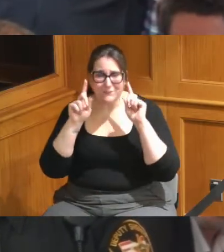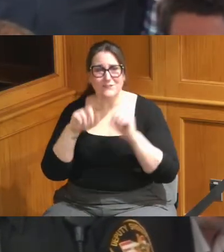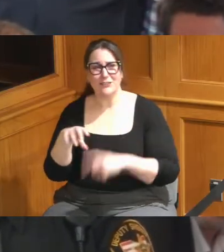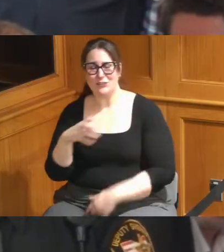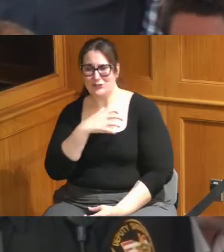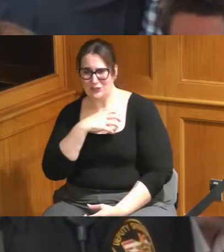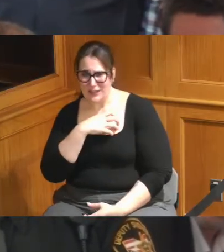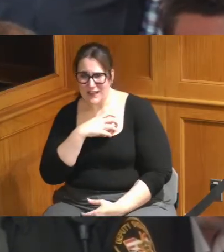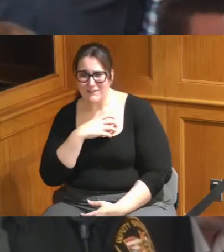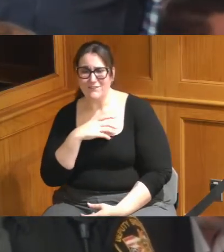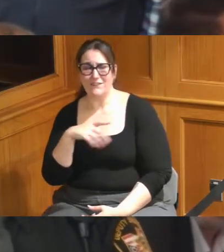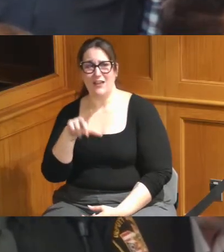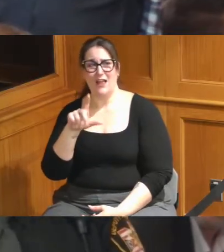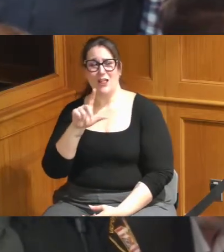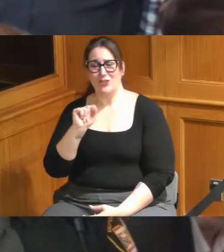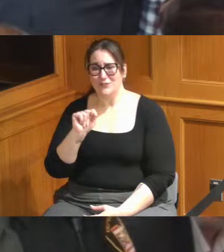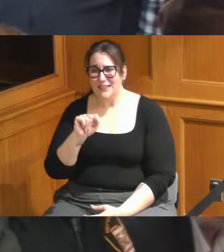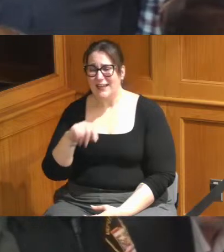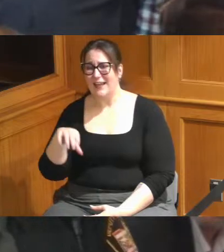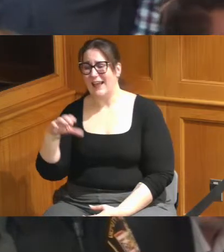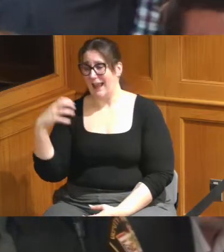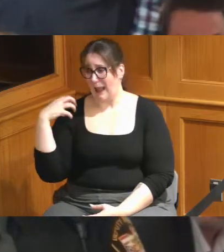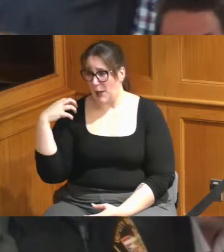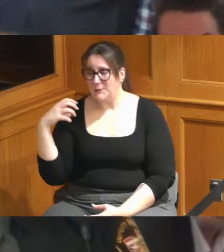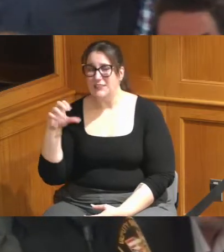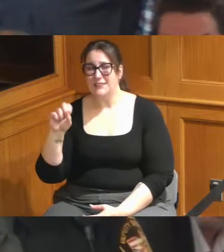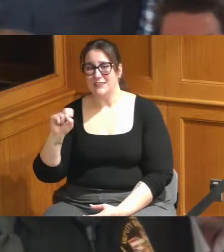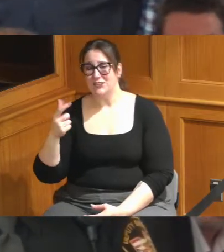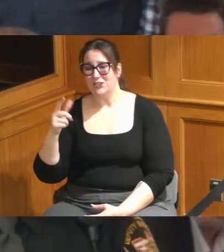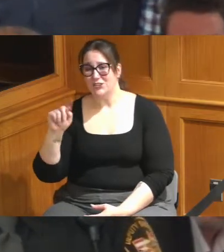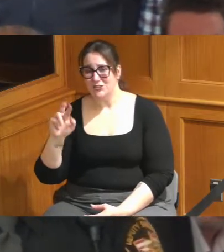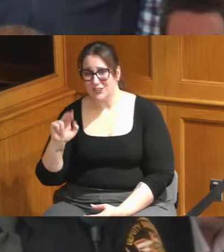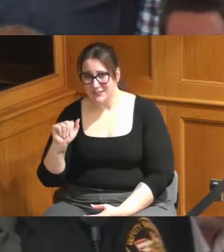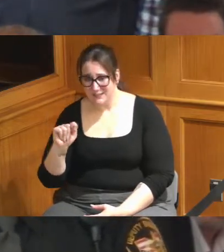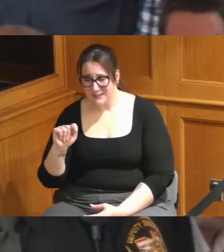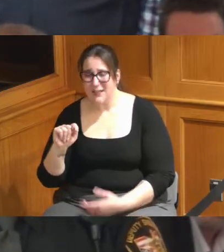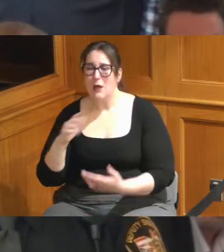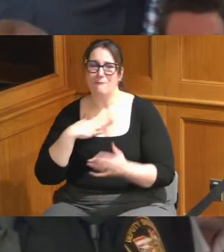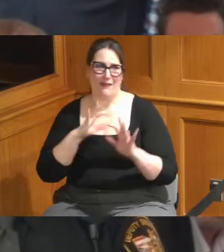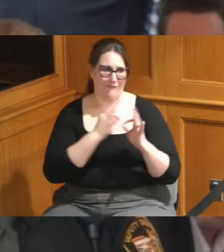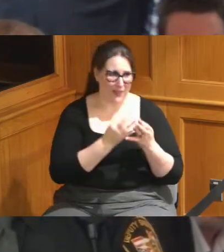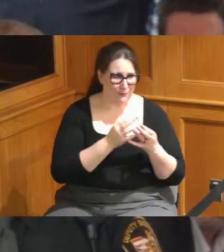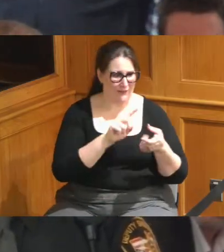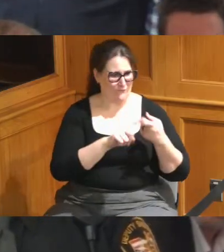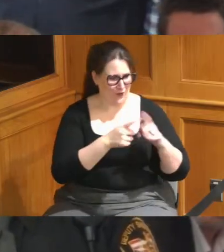my Lieutenants, Captain, Sergeant, and my family and friends. have to thank every one